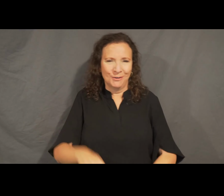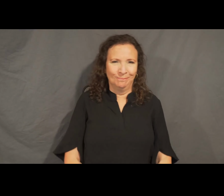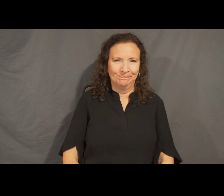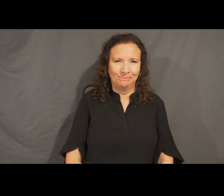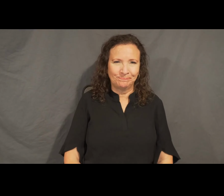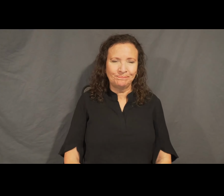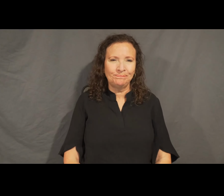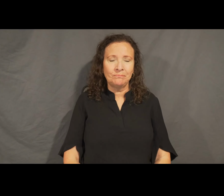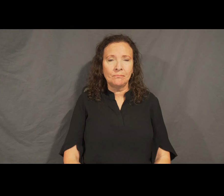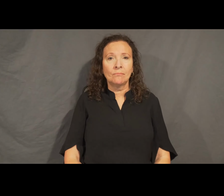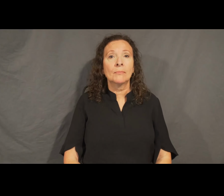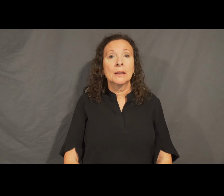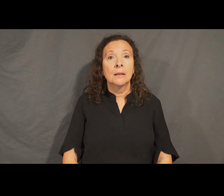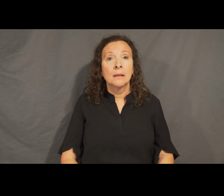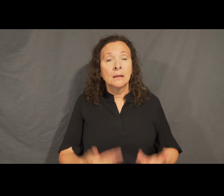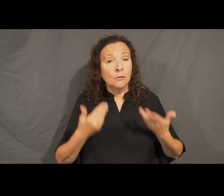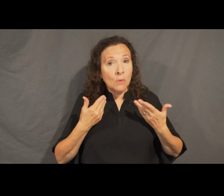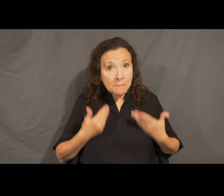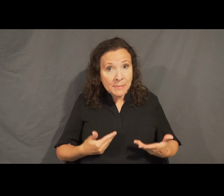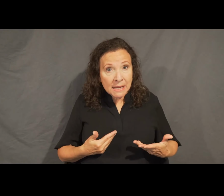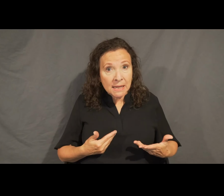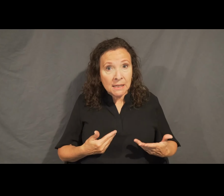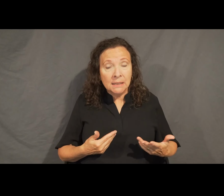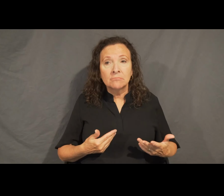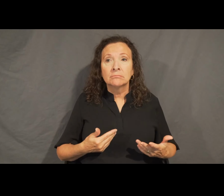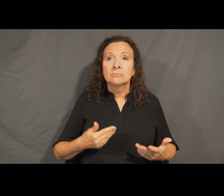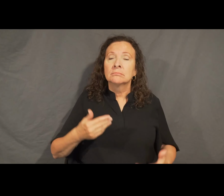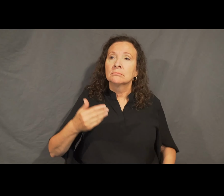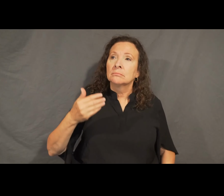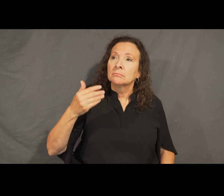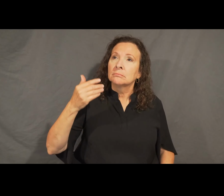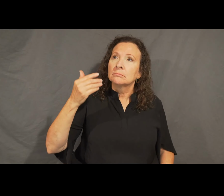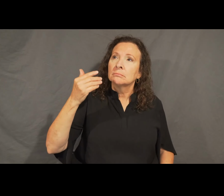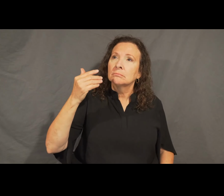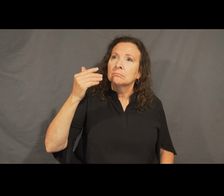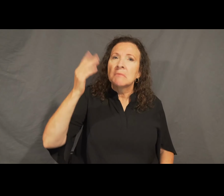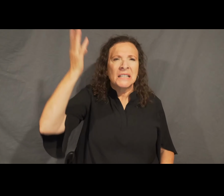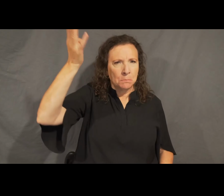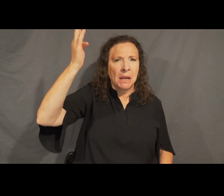To me, speaking started about 20, 21 years ago.